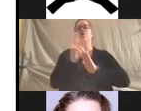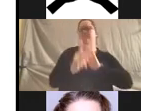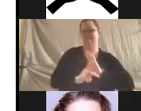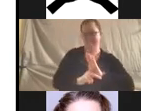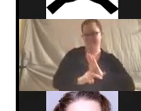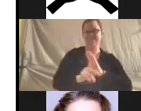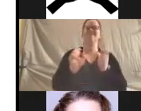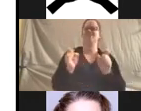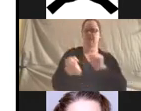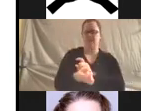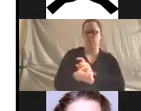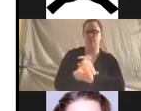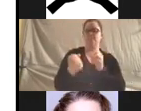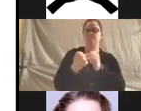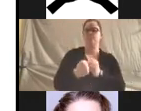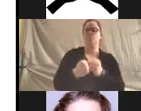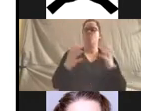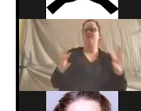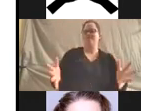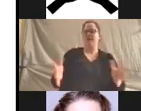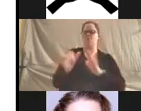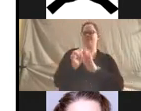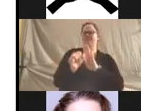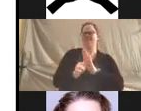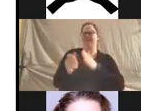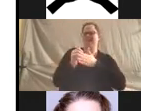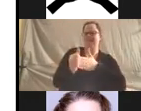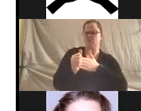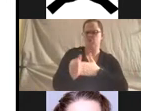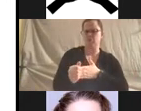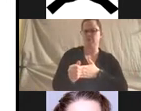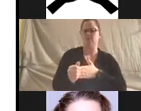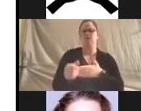without state leadership work on a county-by-county basis